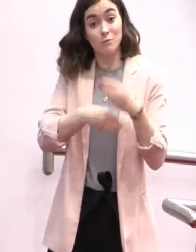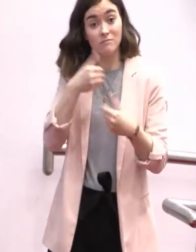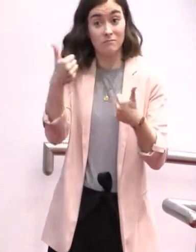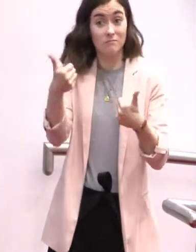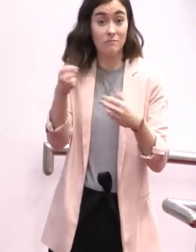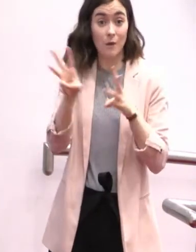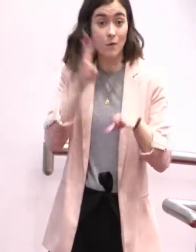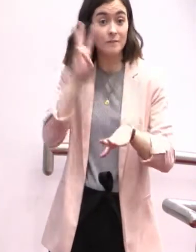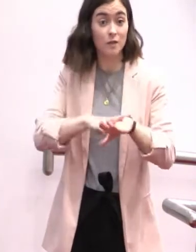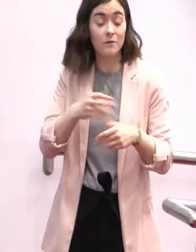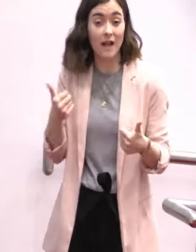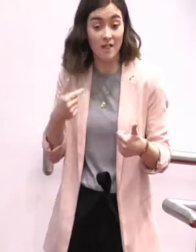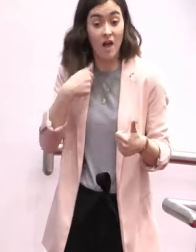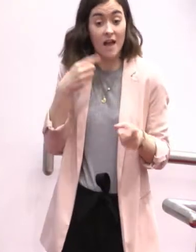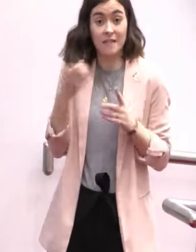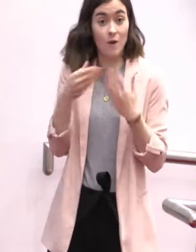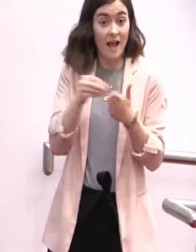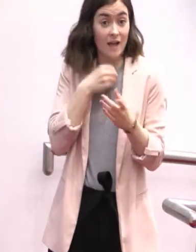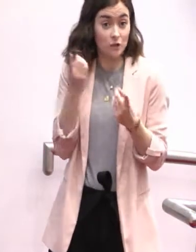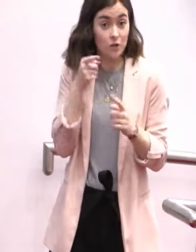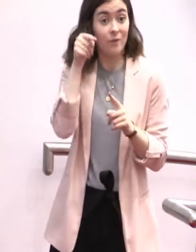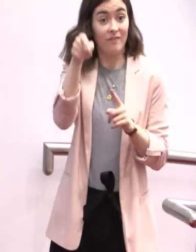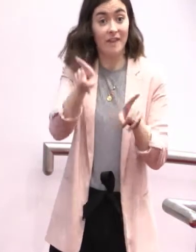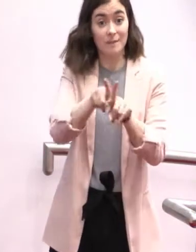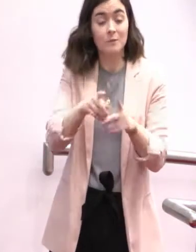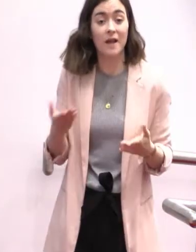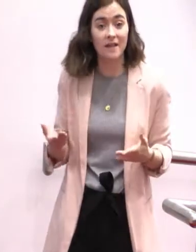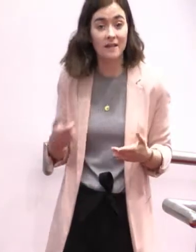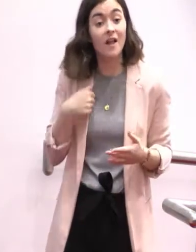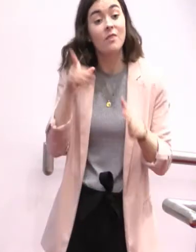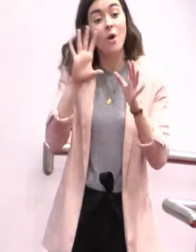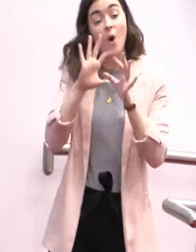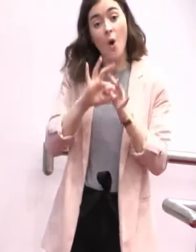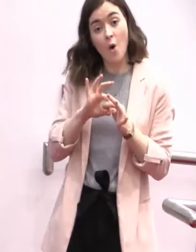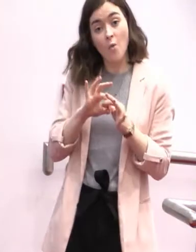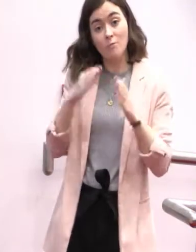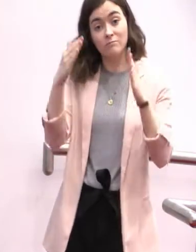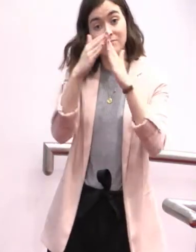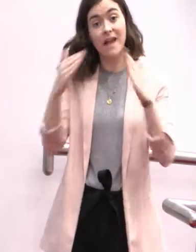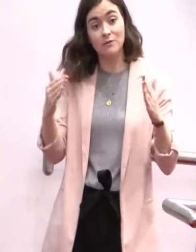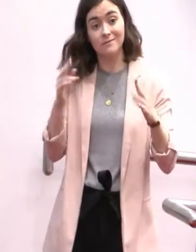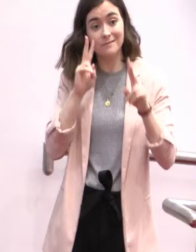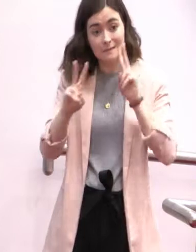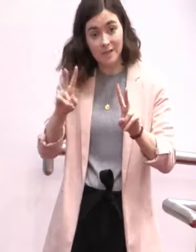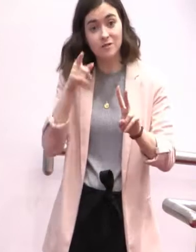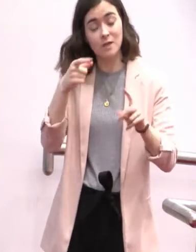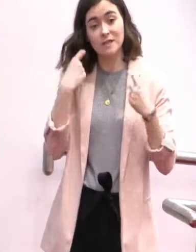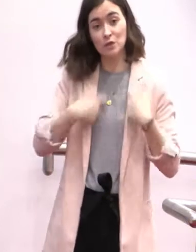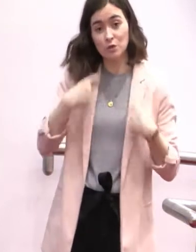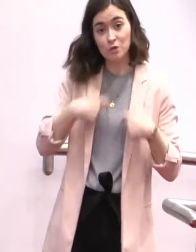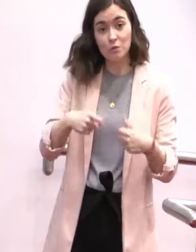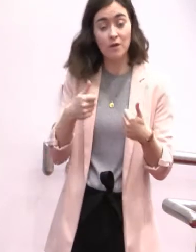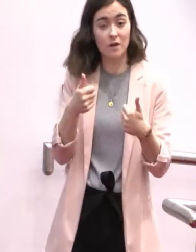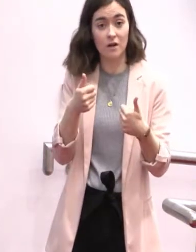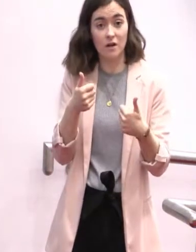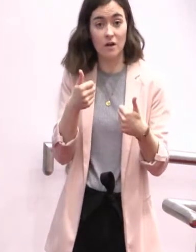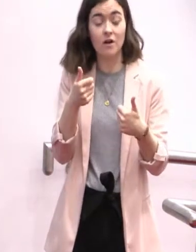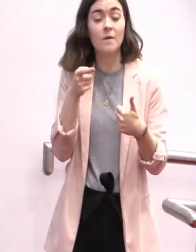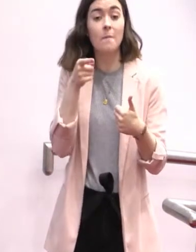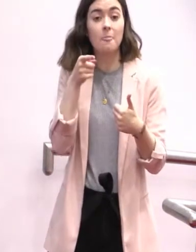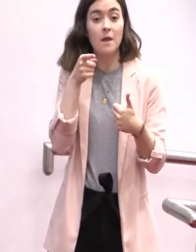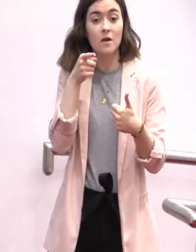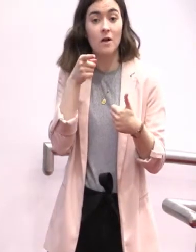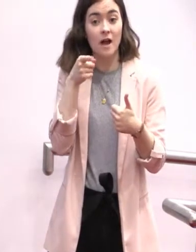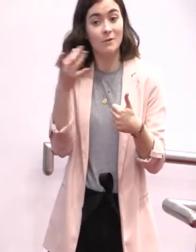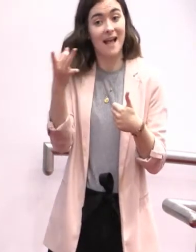I did what I had to do and in the whole inspection was done by a social worker and